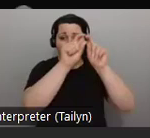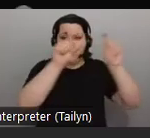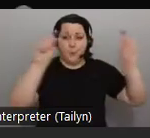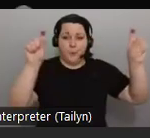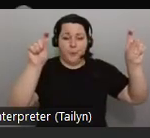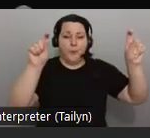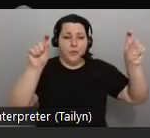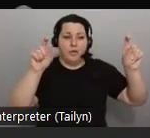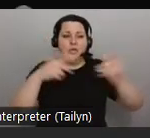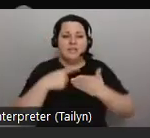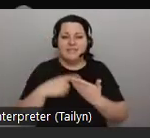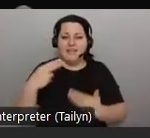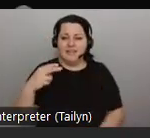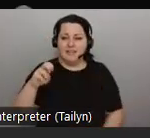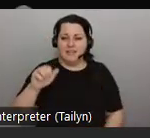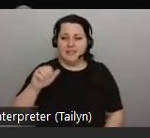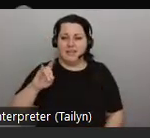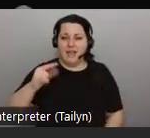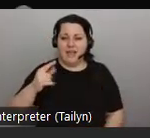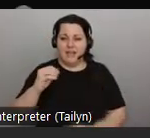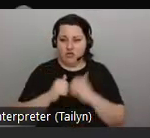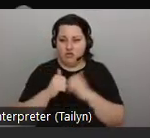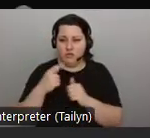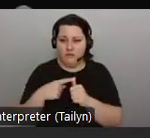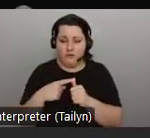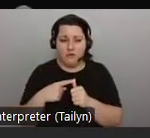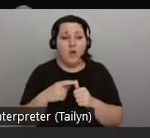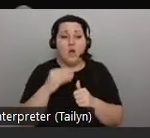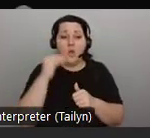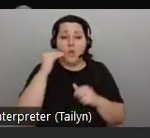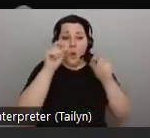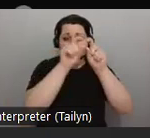On your home ribbon,